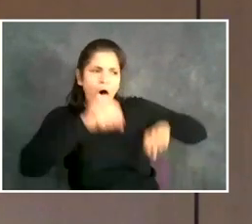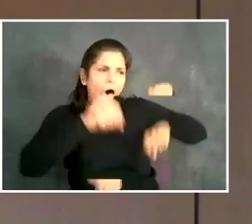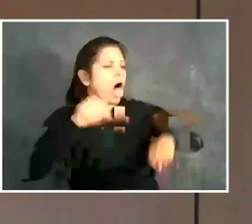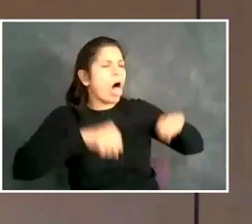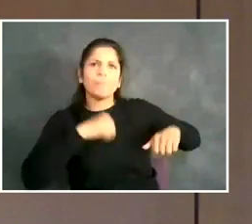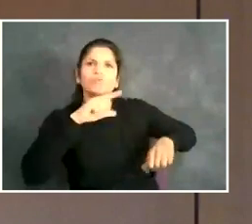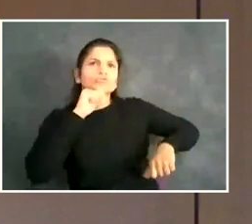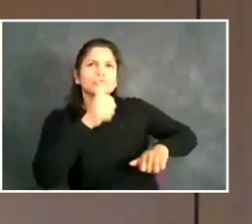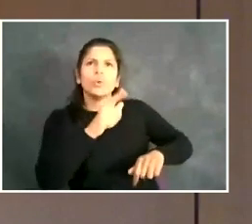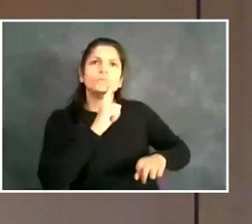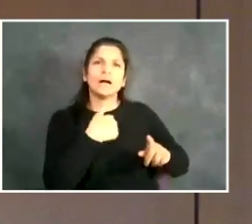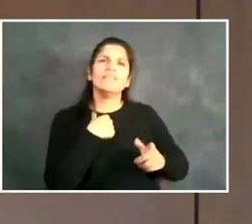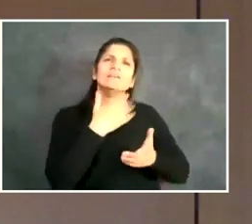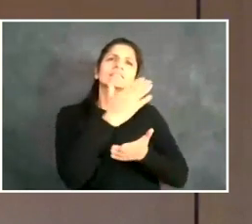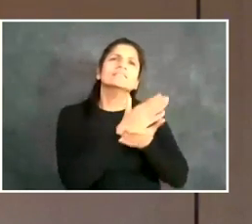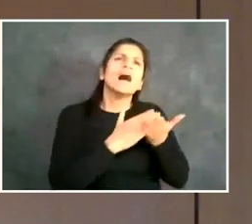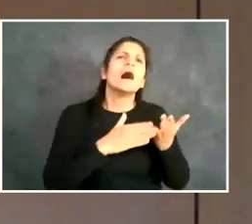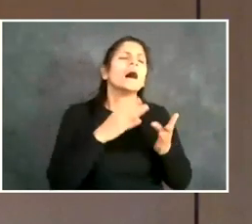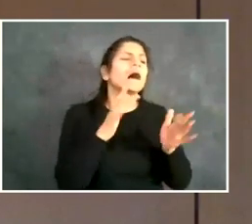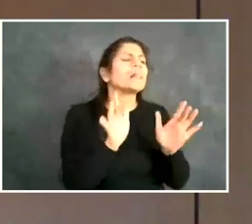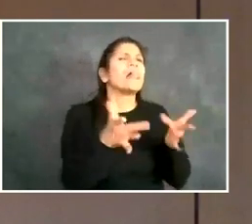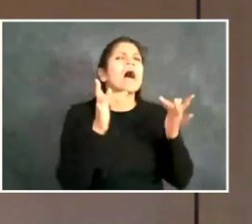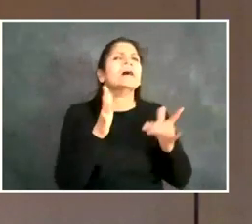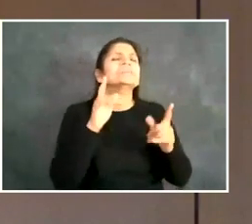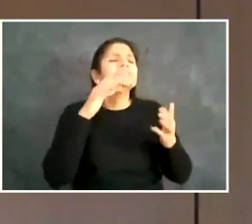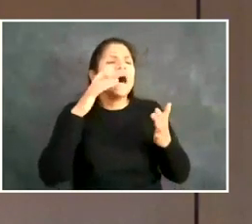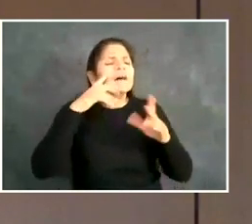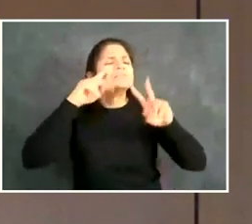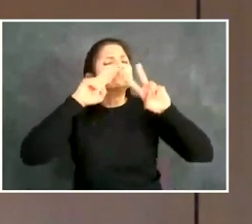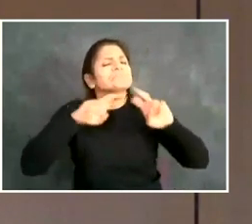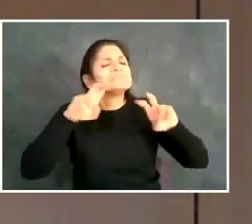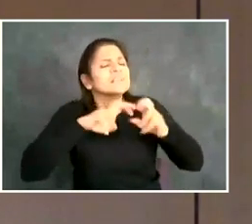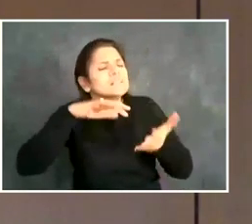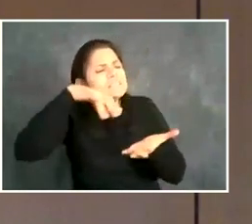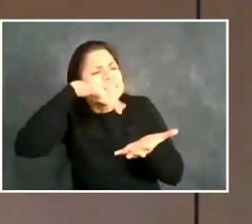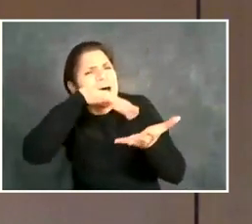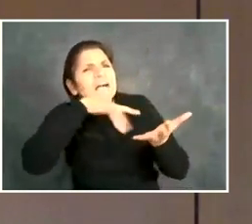FALSE HOPE BEING GIVEN BECAUSE THERE IS NO CORRELATION WITH IMMUNITY AND THERE HAVE BEEN PRELIMINARY STUDIES THAT